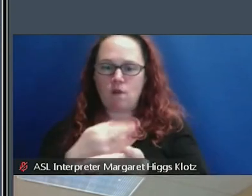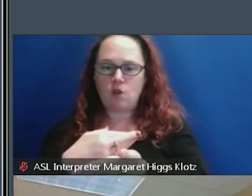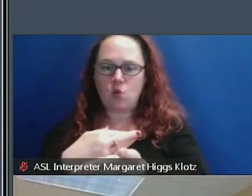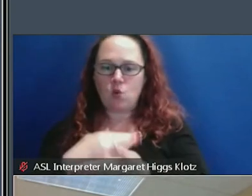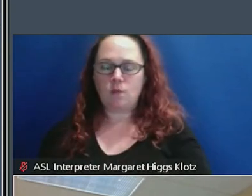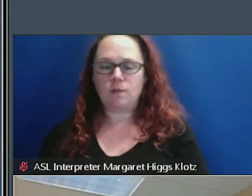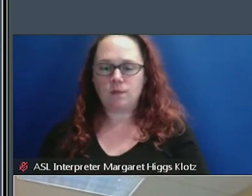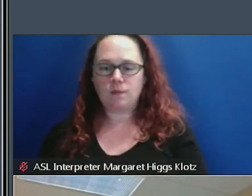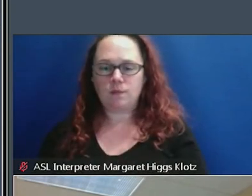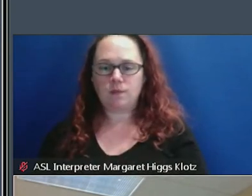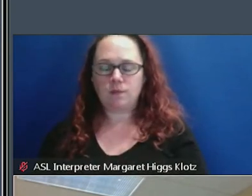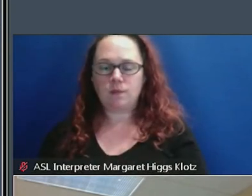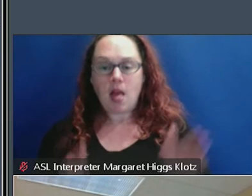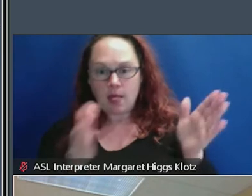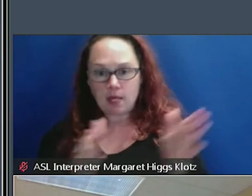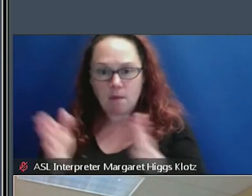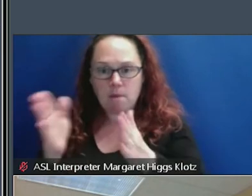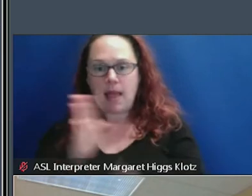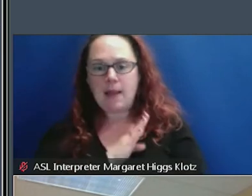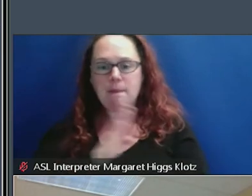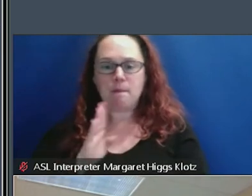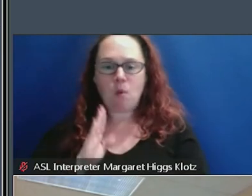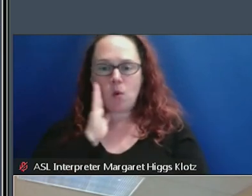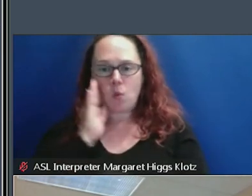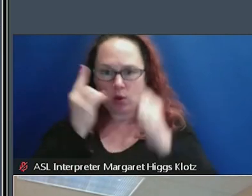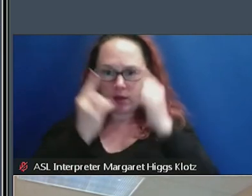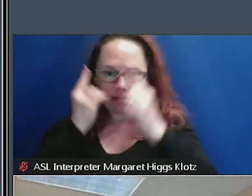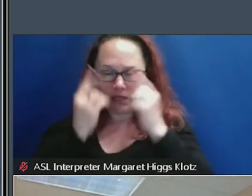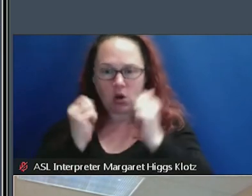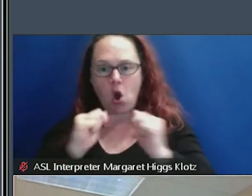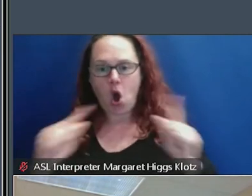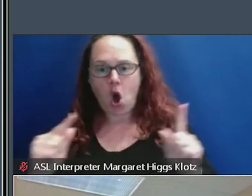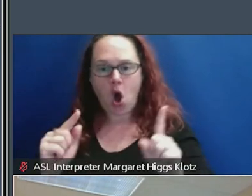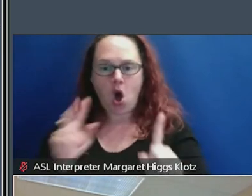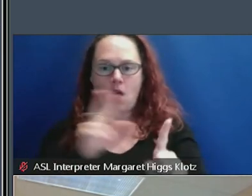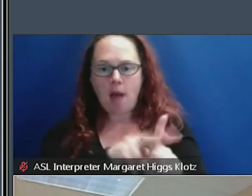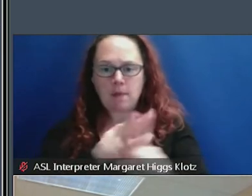The planning board will consider all relevant land use and planning aspects of the proposal, including,